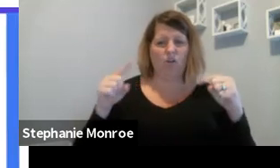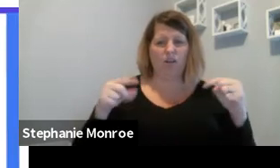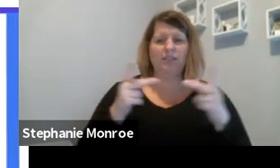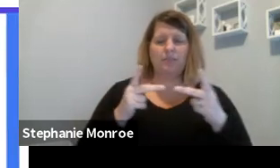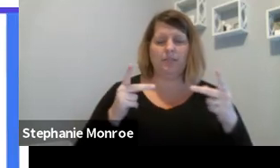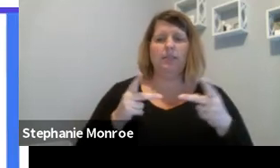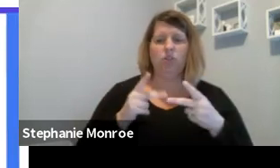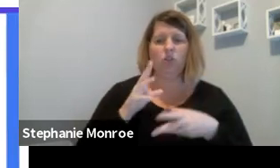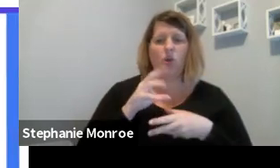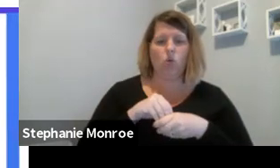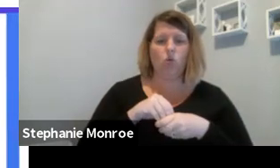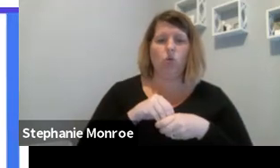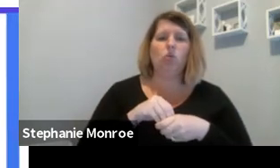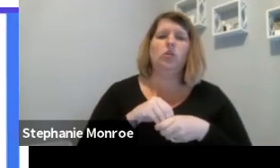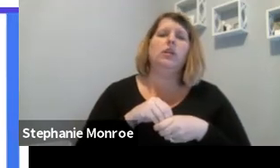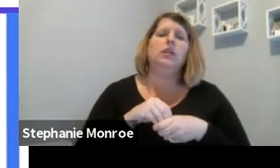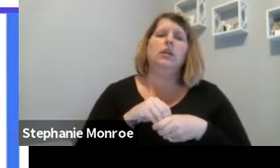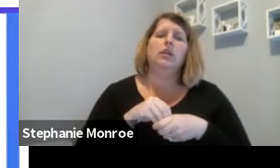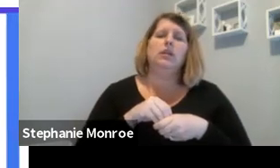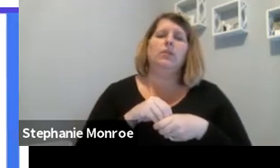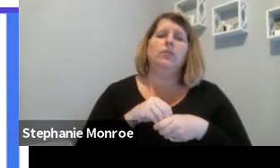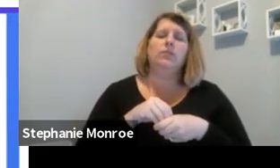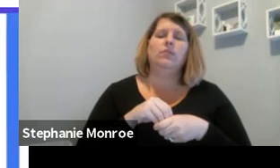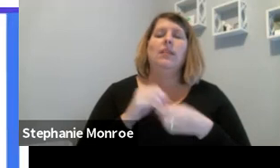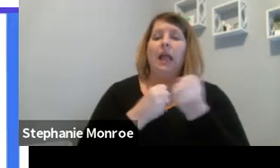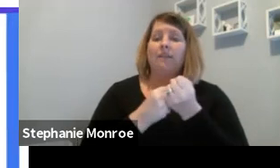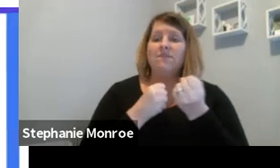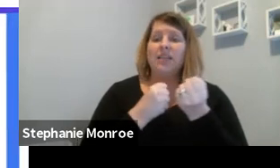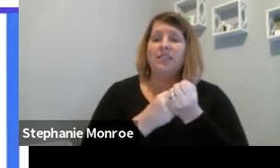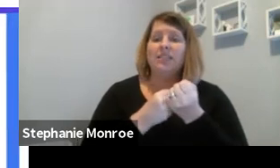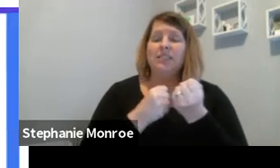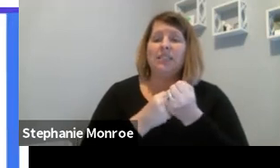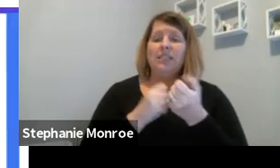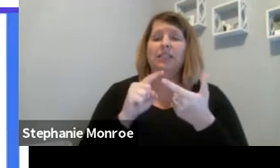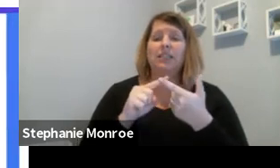including doing advocacy, care coordination,